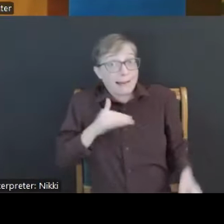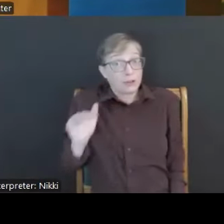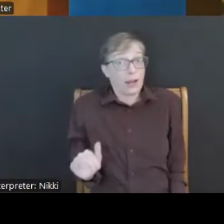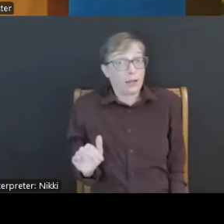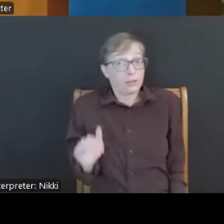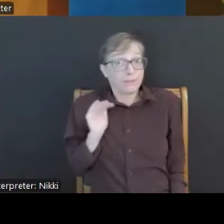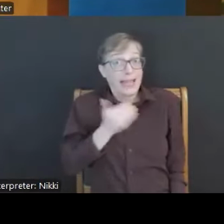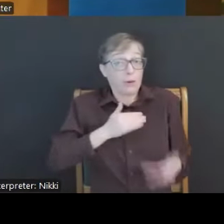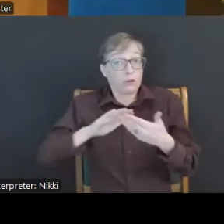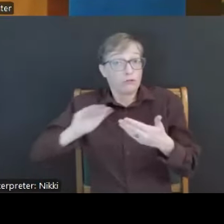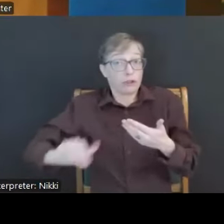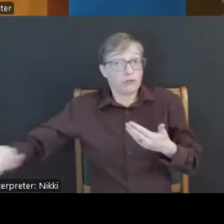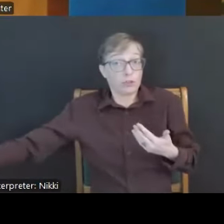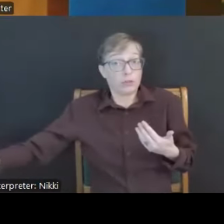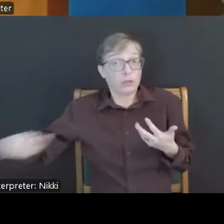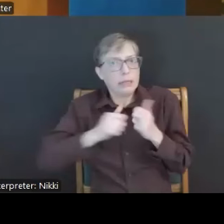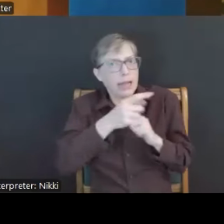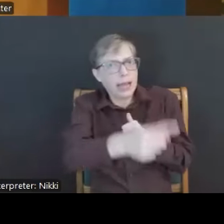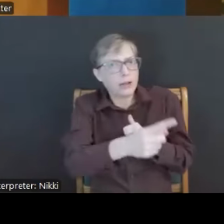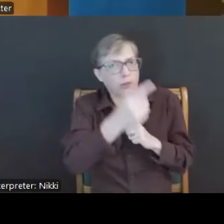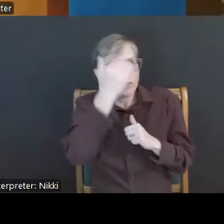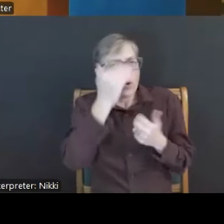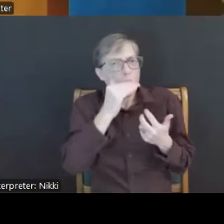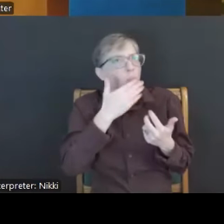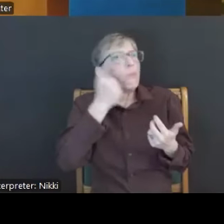for our children without knowing what my child or our children need a lot of the things that